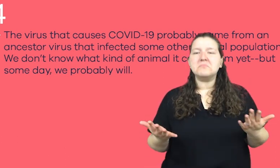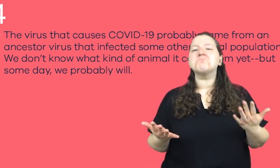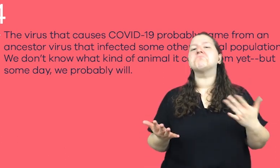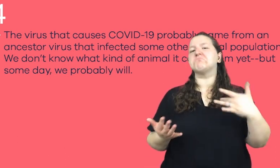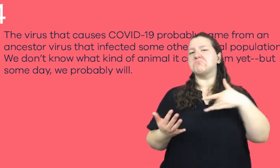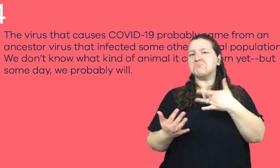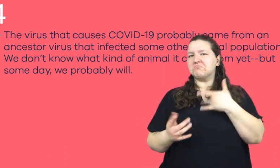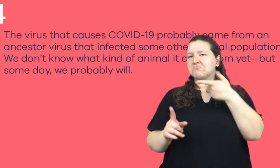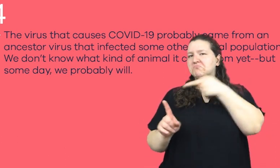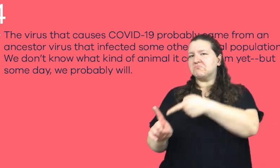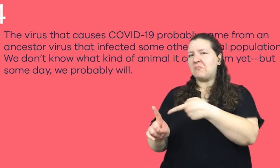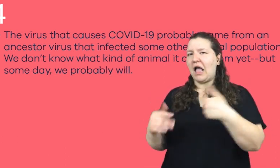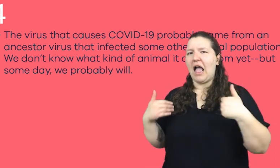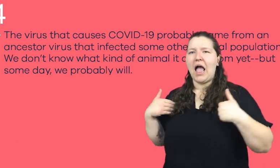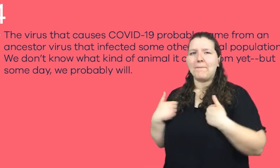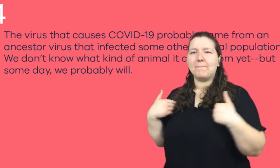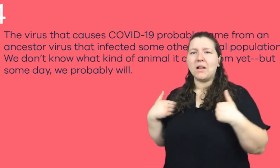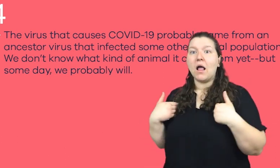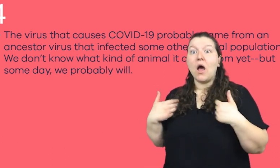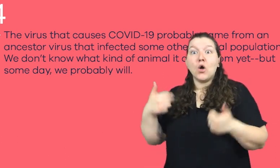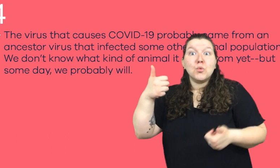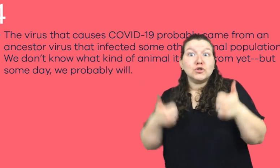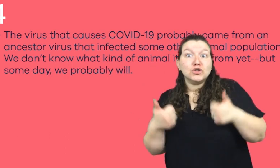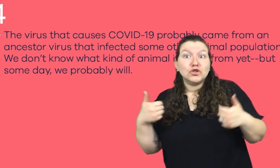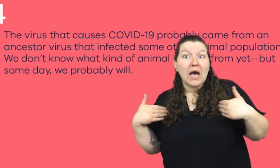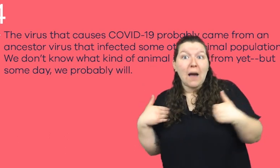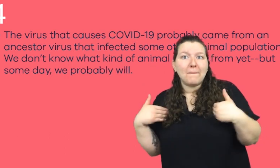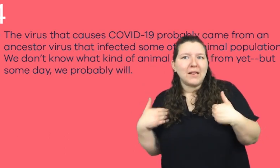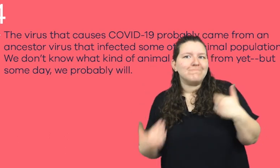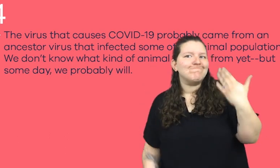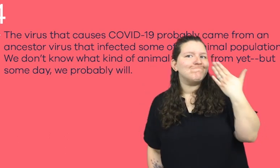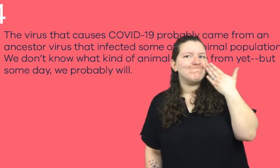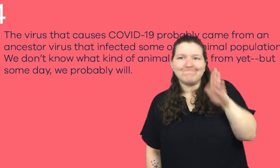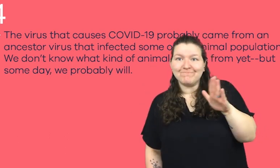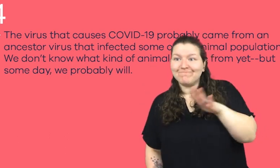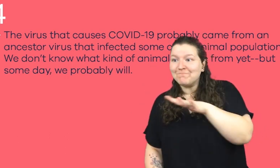that infected some other animal population.